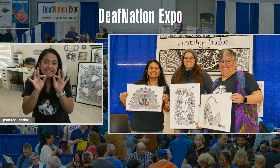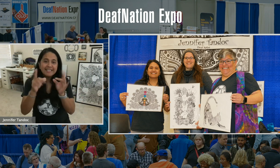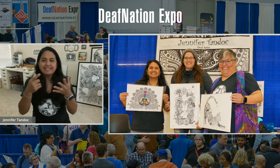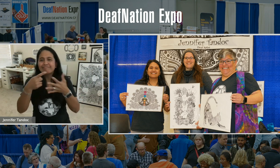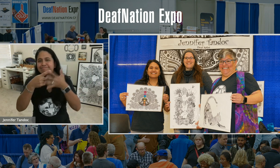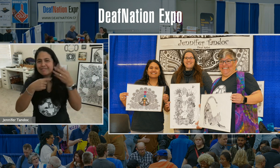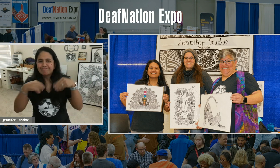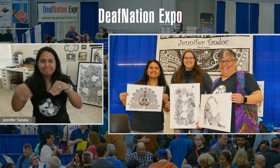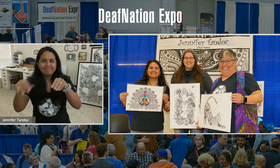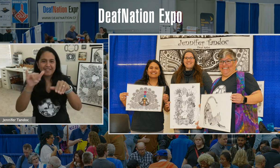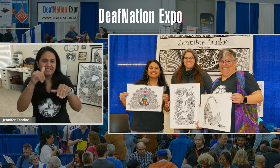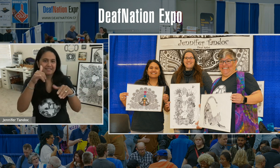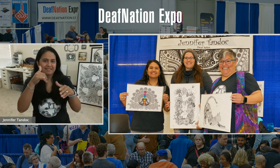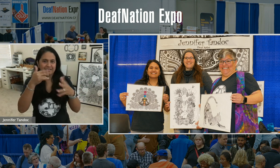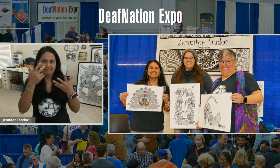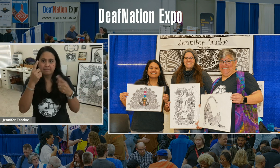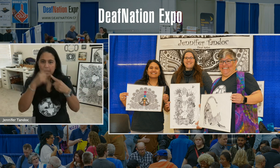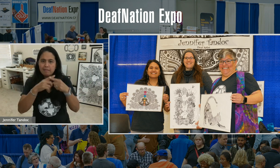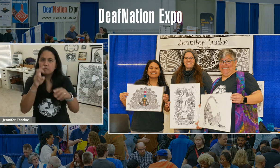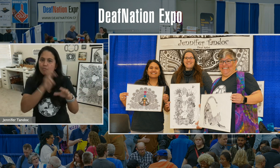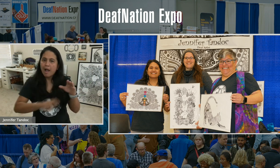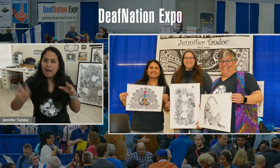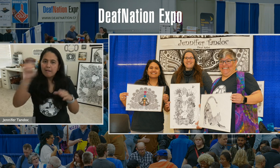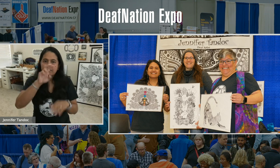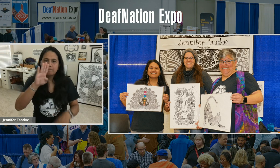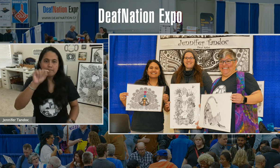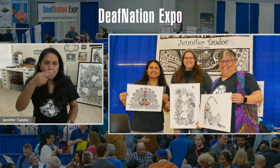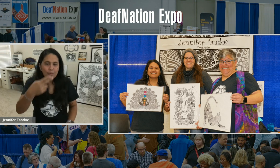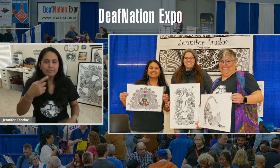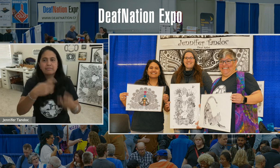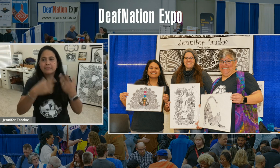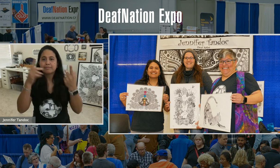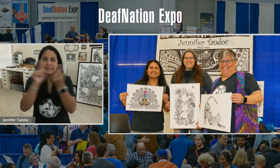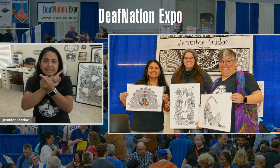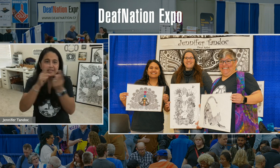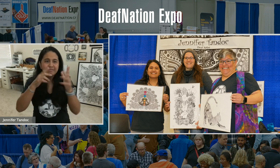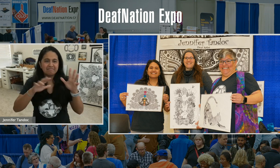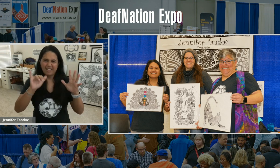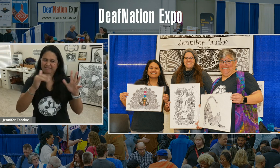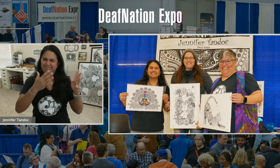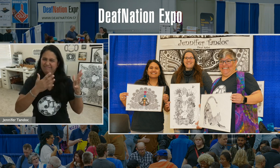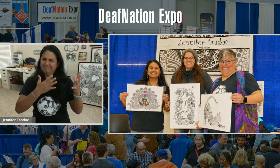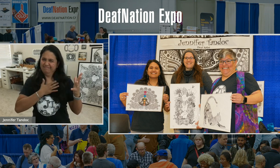stickers, and other things. Plus I travel to do booths, meet people.